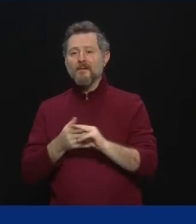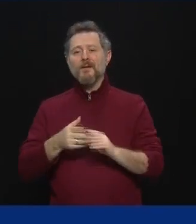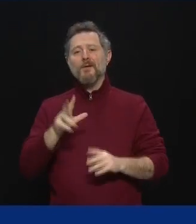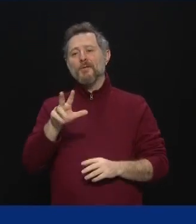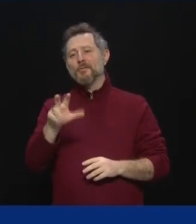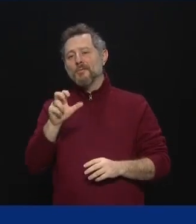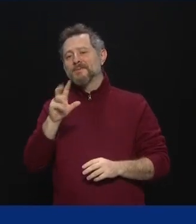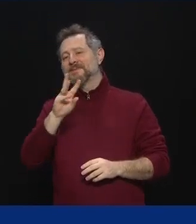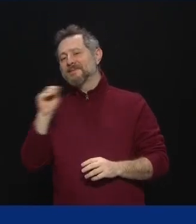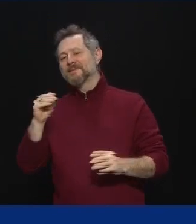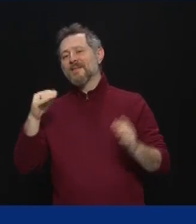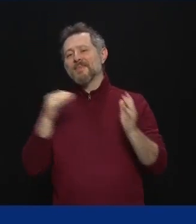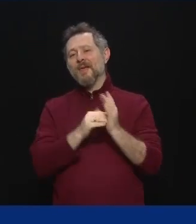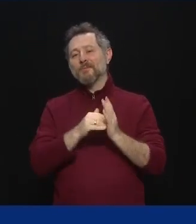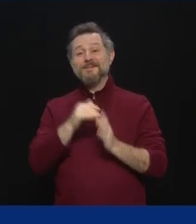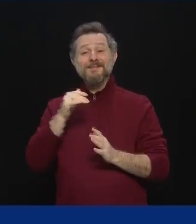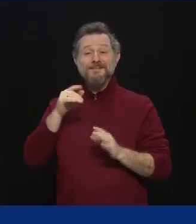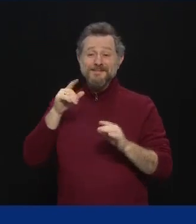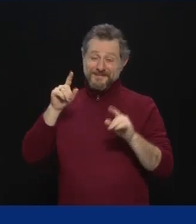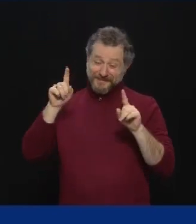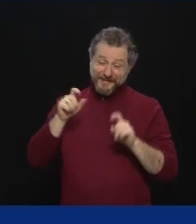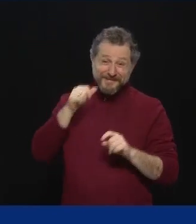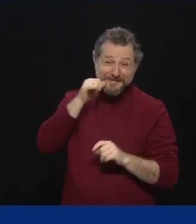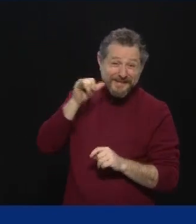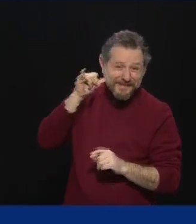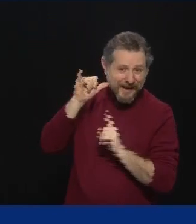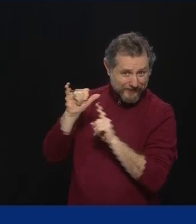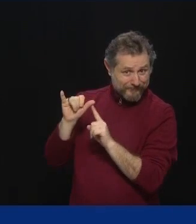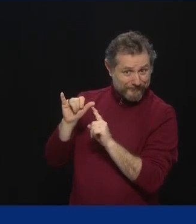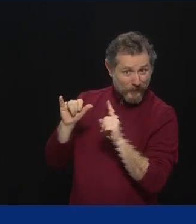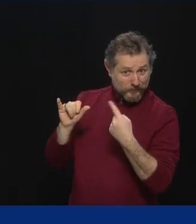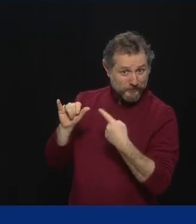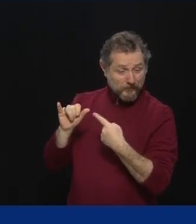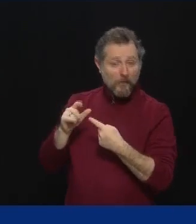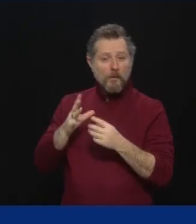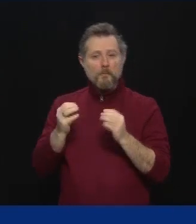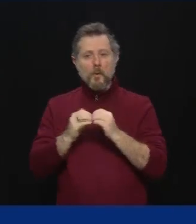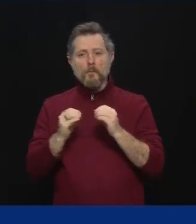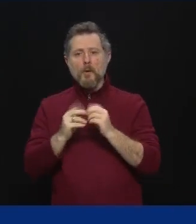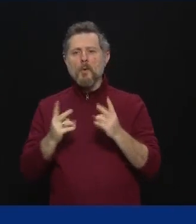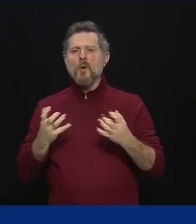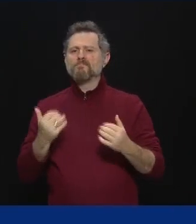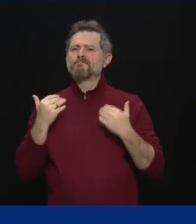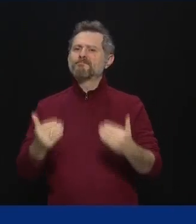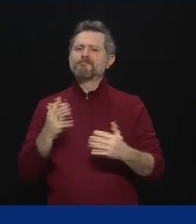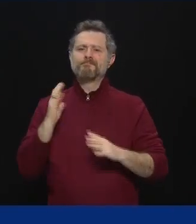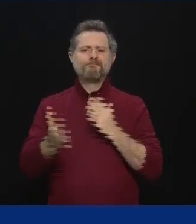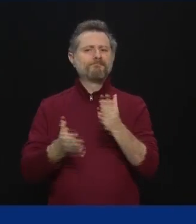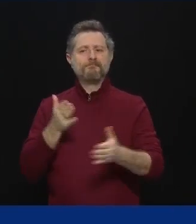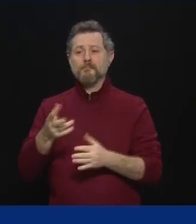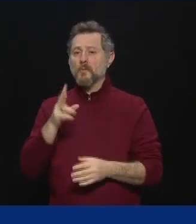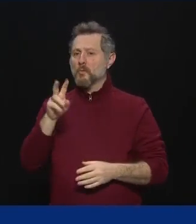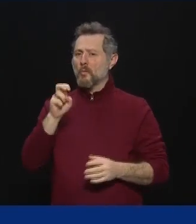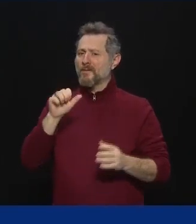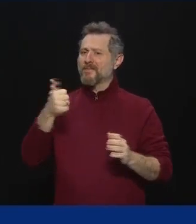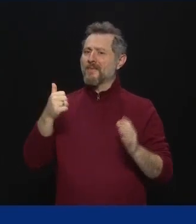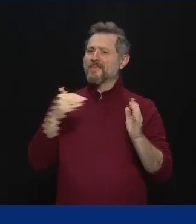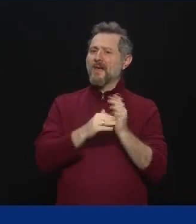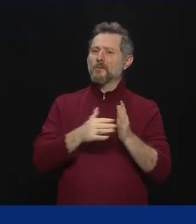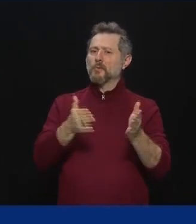IS BECAUSE WE'VE HAD SUCH WIDESPREAD TESTING. THAT'S OUT OF NEARLY 360,000 TESTS JUST DONE IN ONE DAY. THE TESTING DEMAND CONTINUES TO